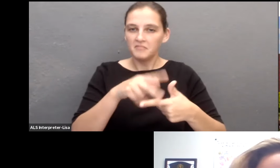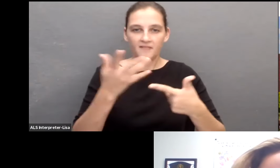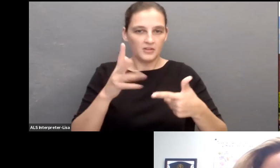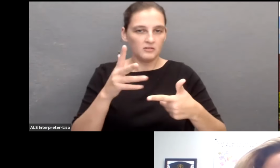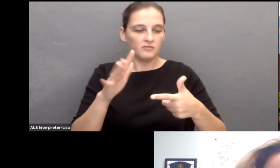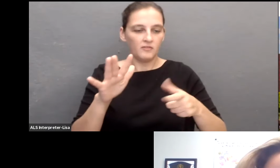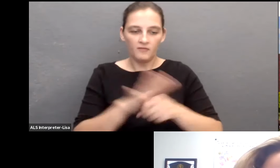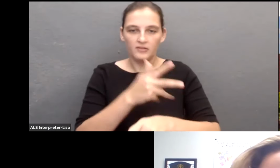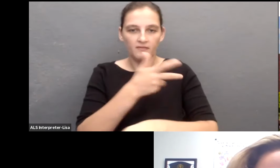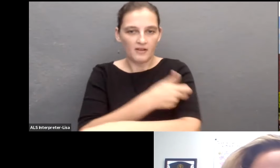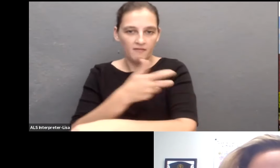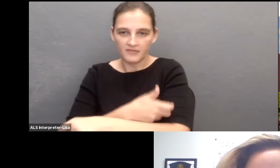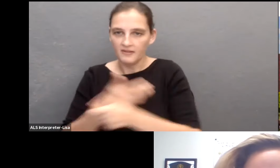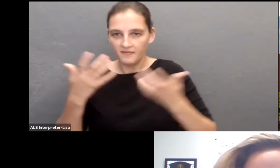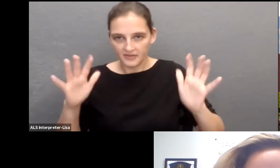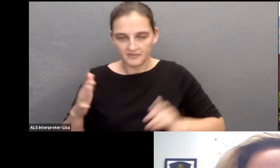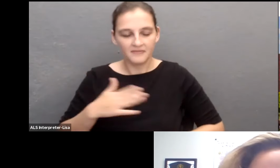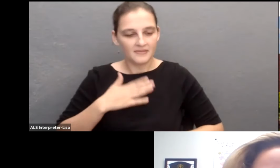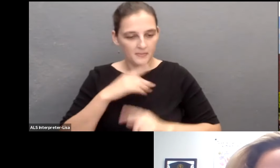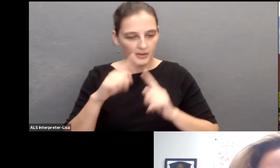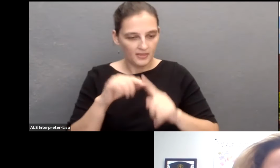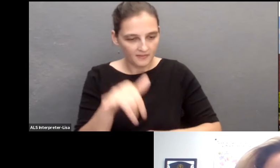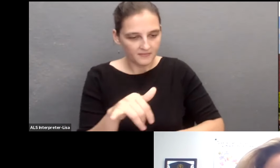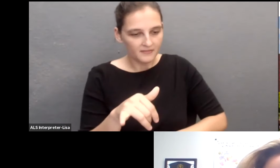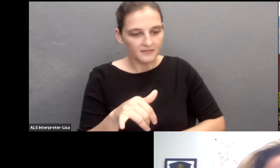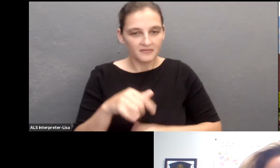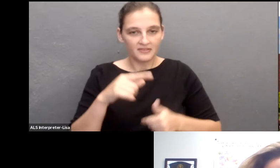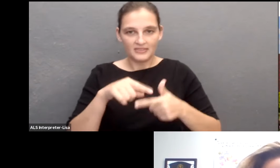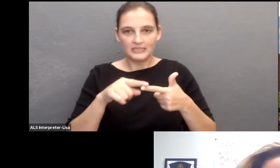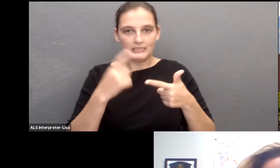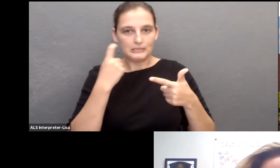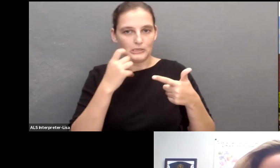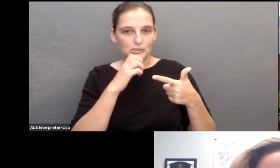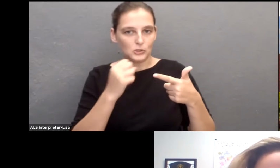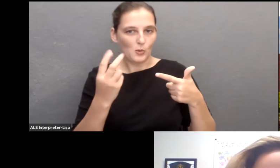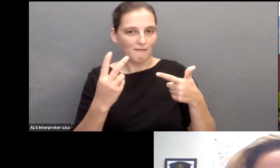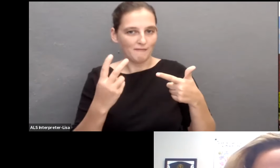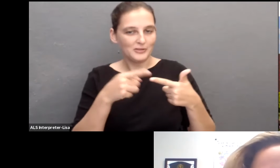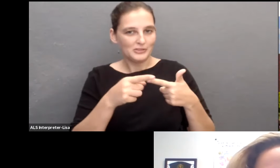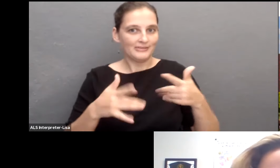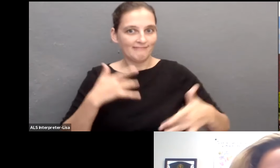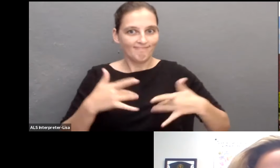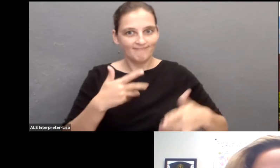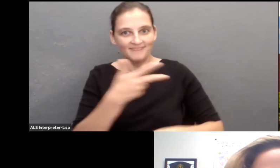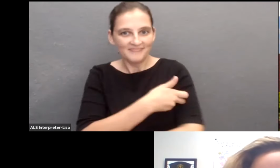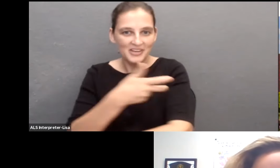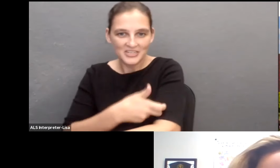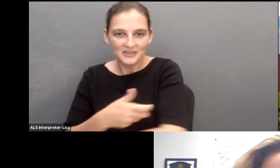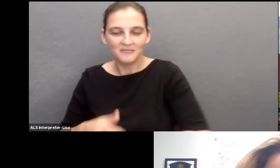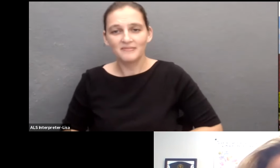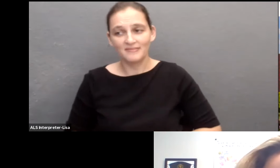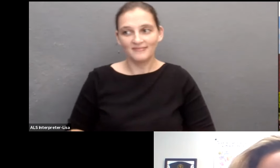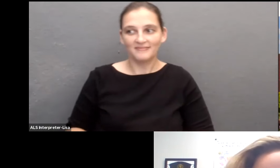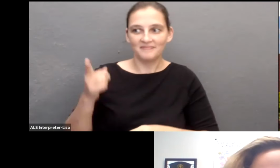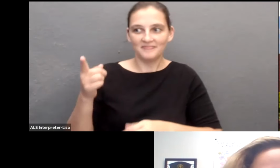now so we're really, really happy about that My one had just turned 12 so she was excited to get her two shots and join the club of the vaccinated people.